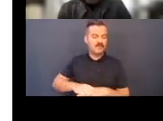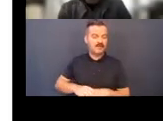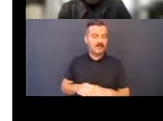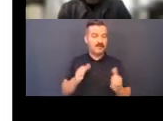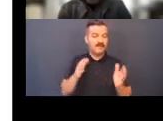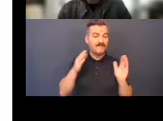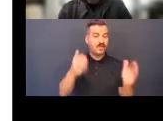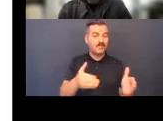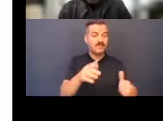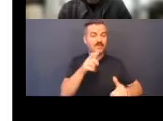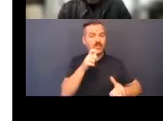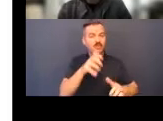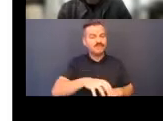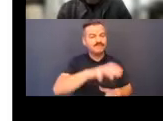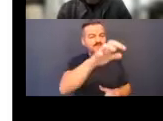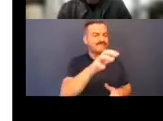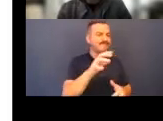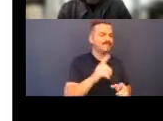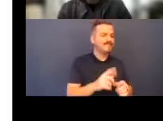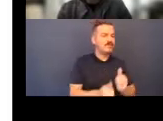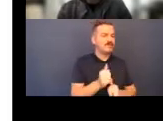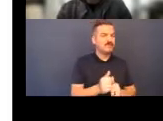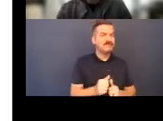majority forms of environment. 15:44:47 Put another way, in emergency only